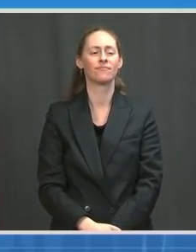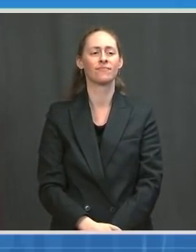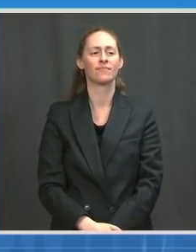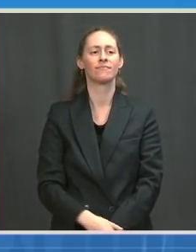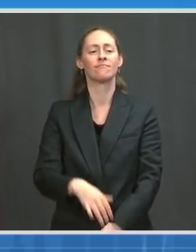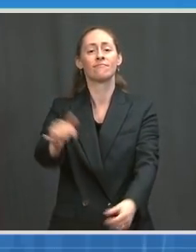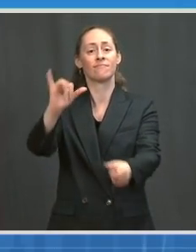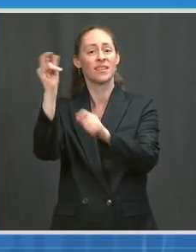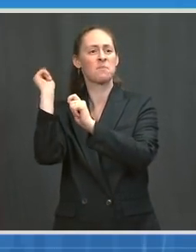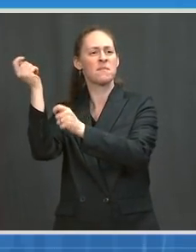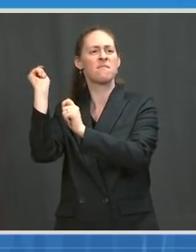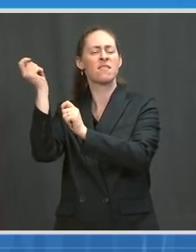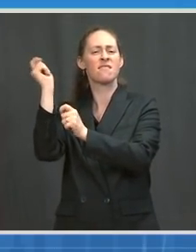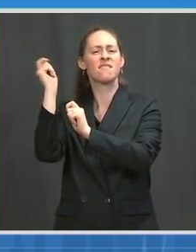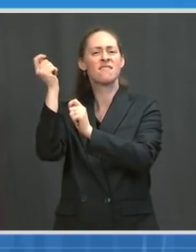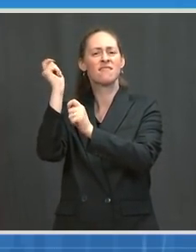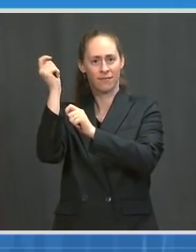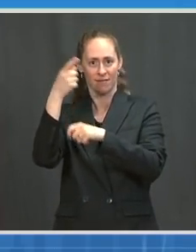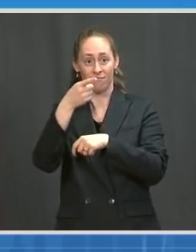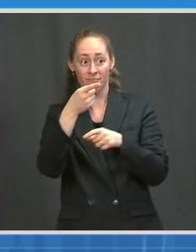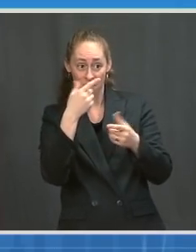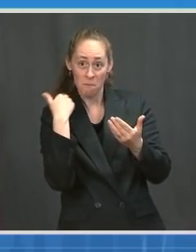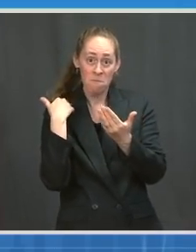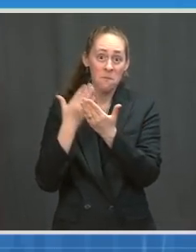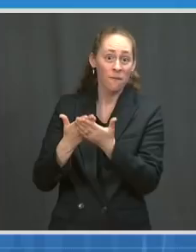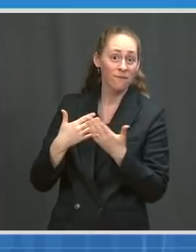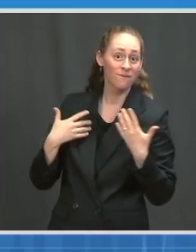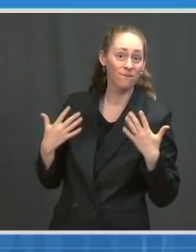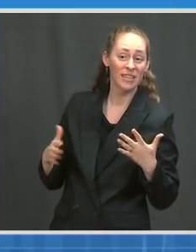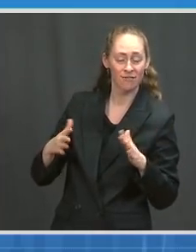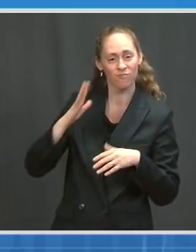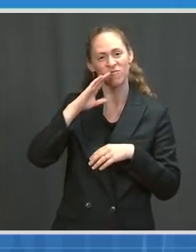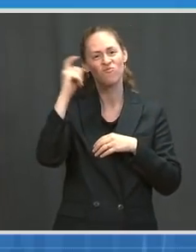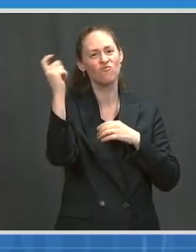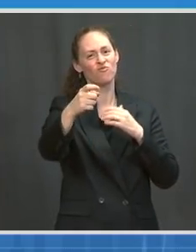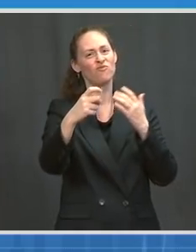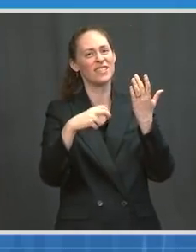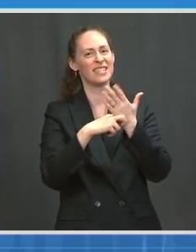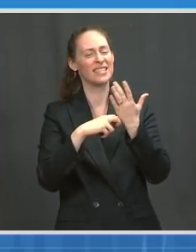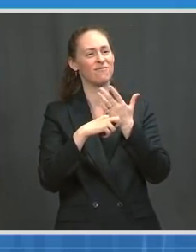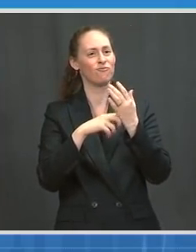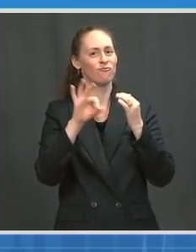We're also providing more resources to enable all of this. Yesterday, we announced significant investments